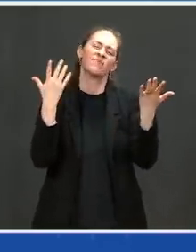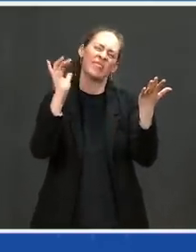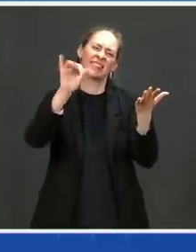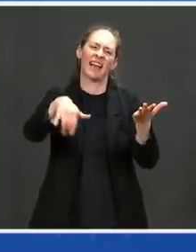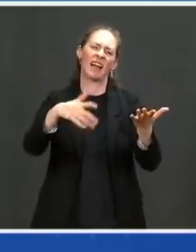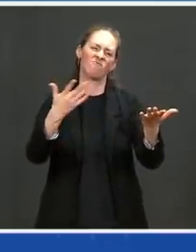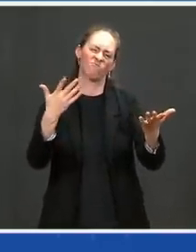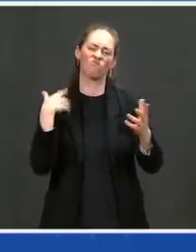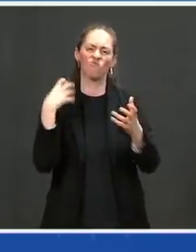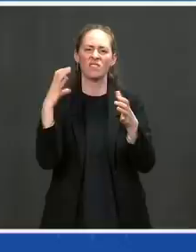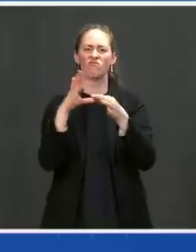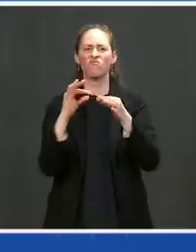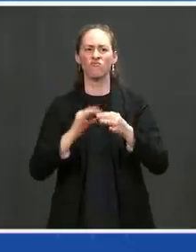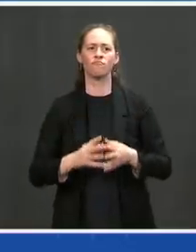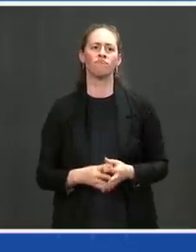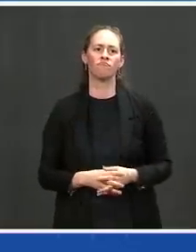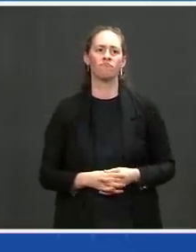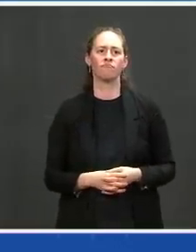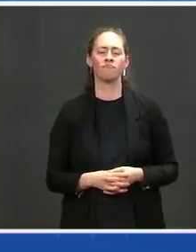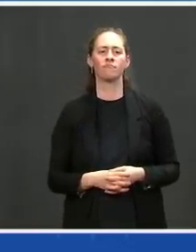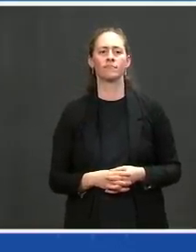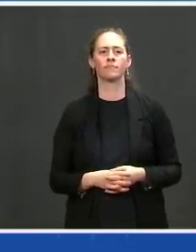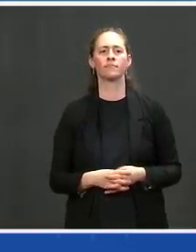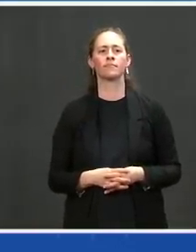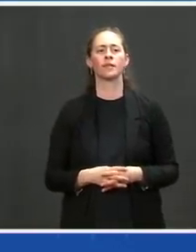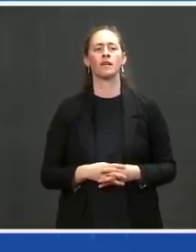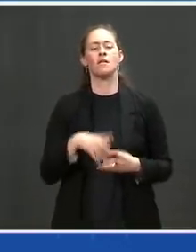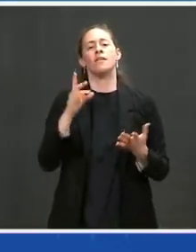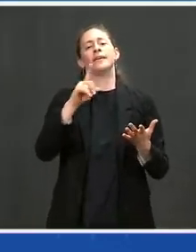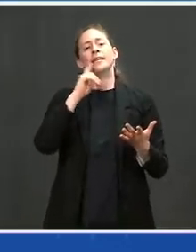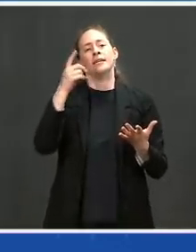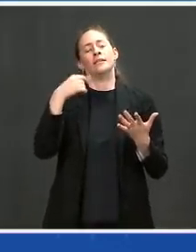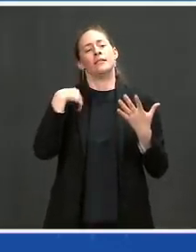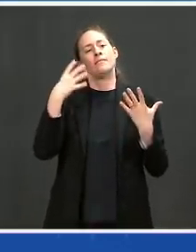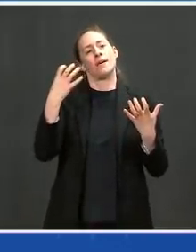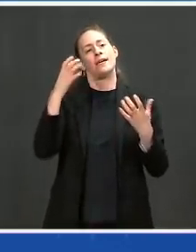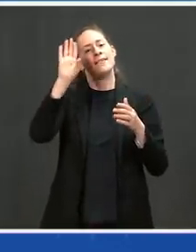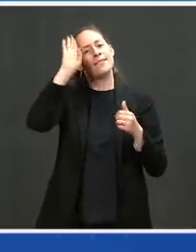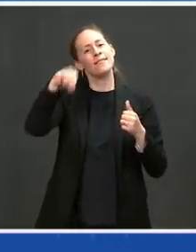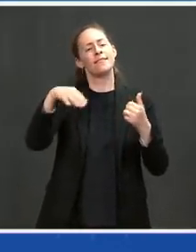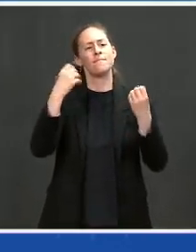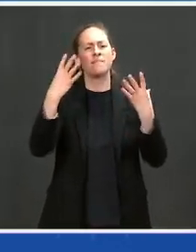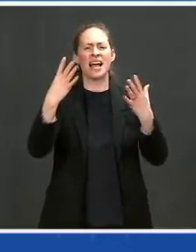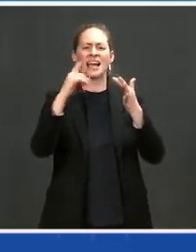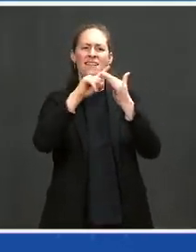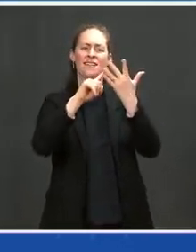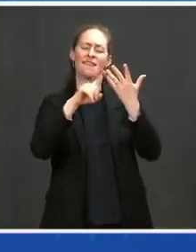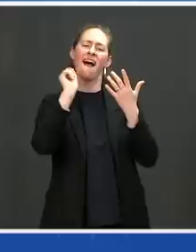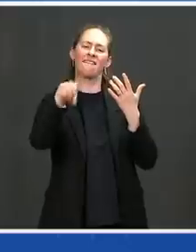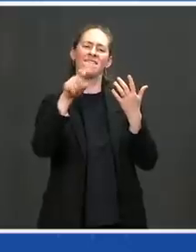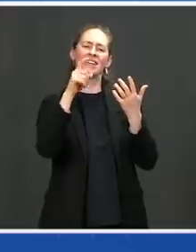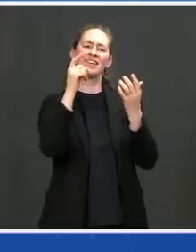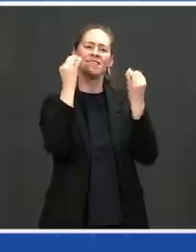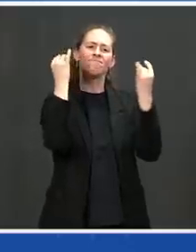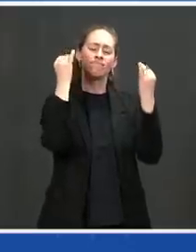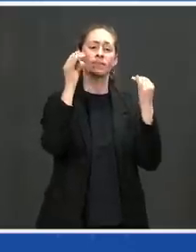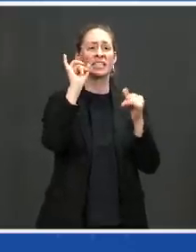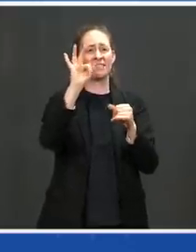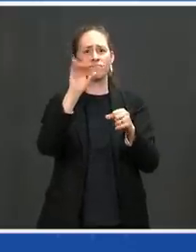I -- we're going to get a lot done. And if we have to -- if there's complete lockdown and chaos as a consequence of the filibuster,